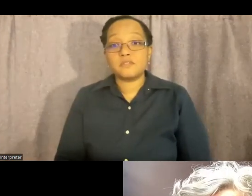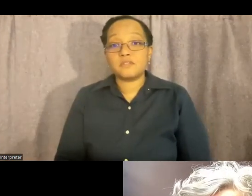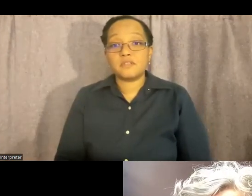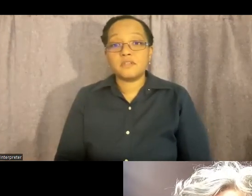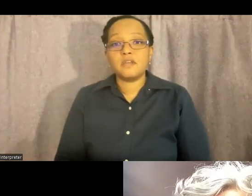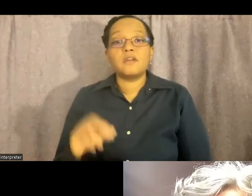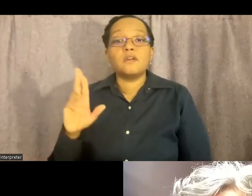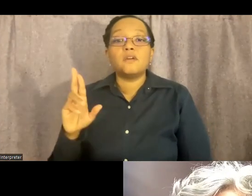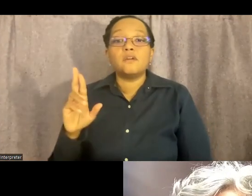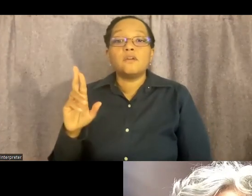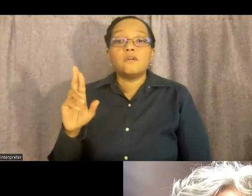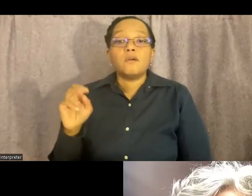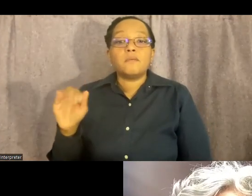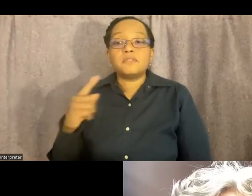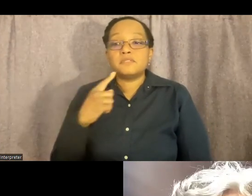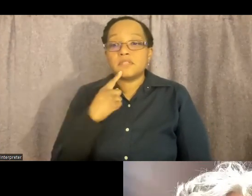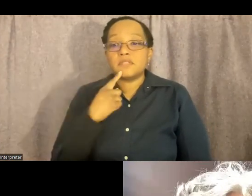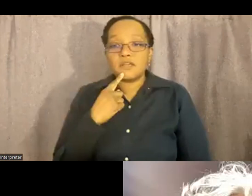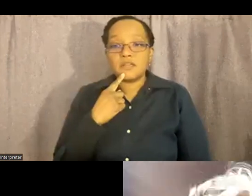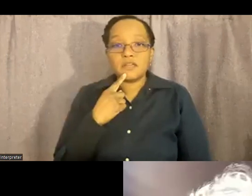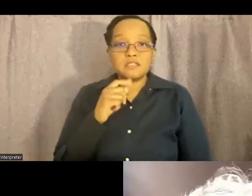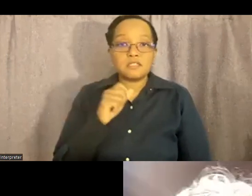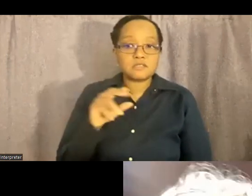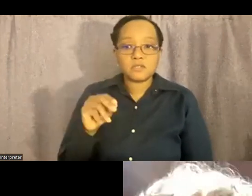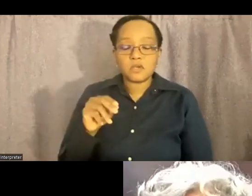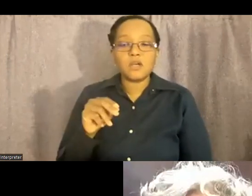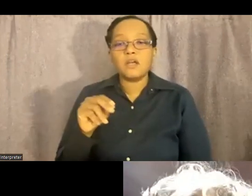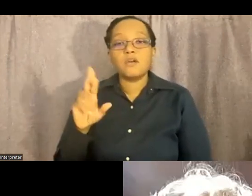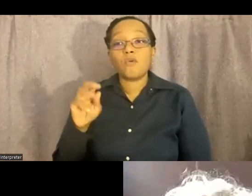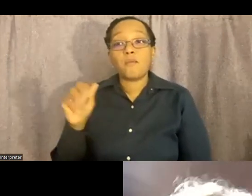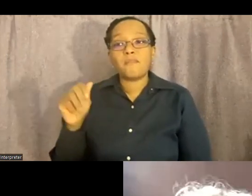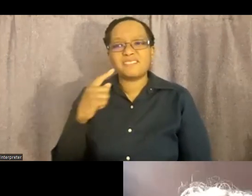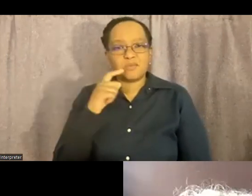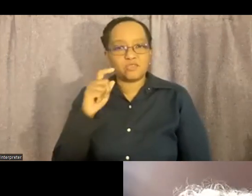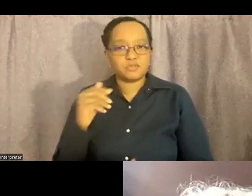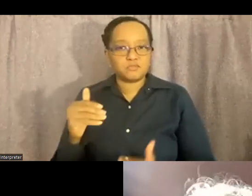Okay, go ahead Roma . >> ROMA GUY: Okay, we need to go on and do